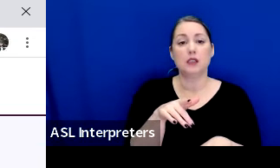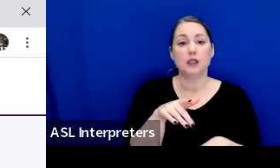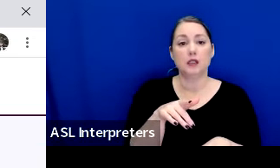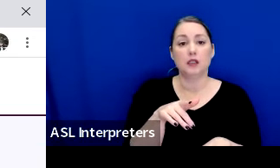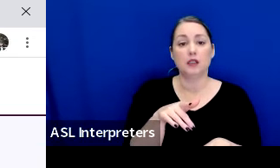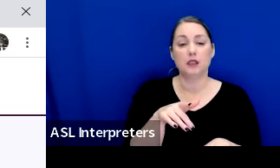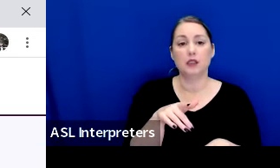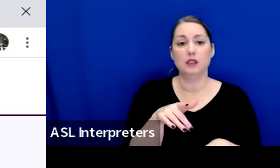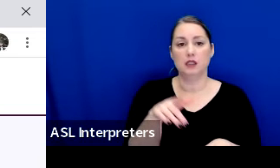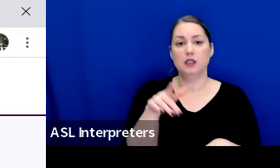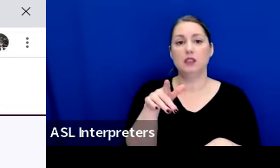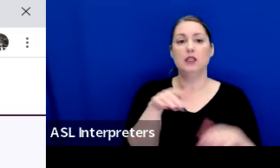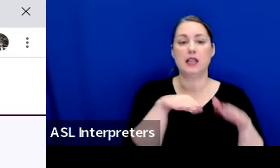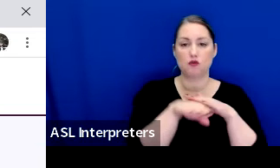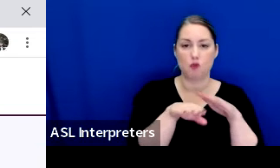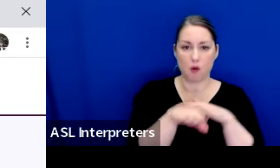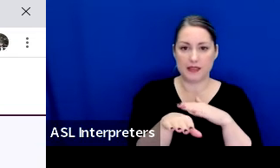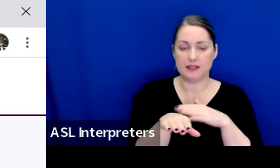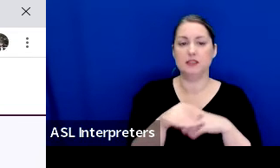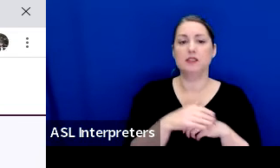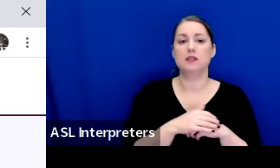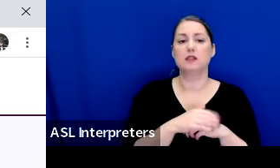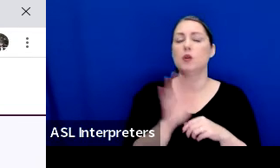Enrollment, you do the honors this new course, right?